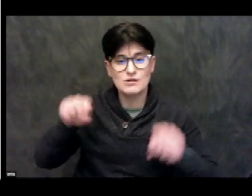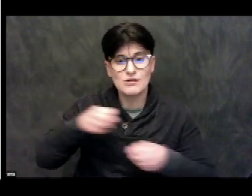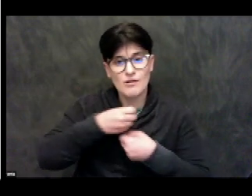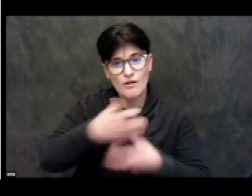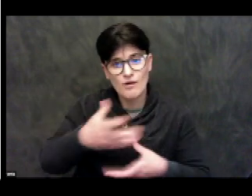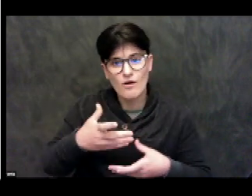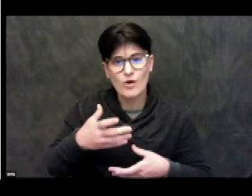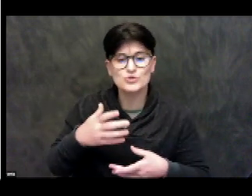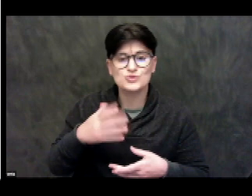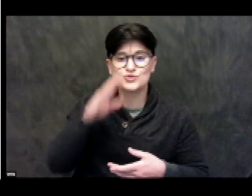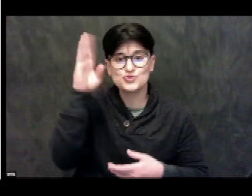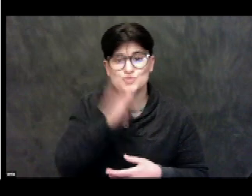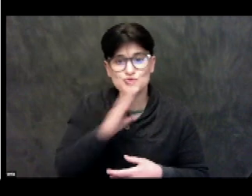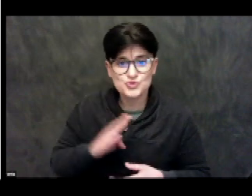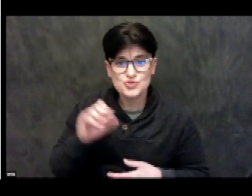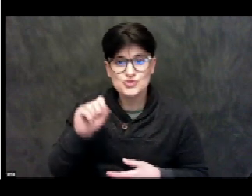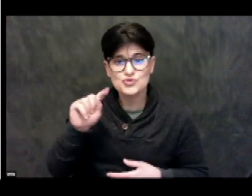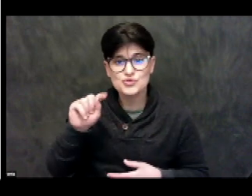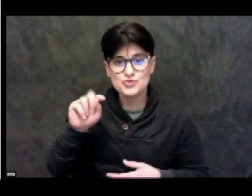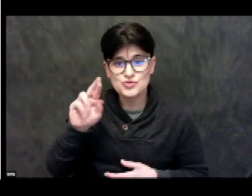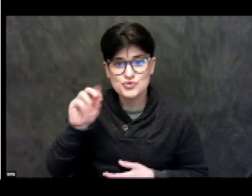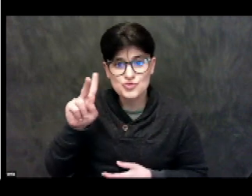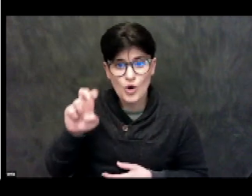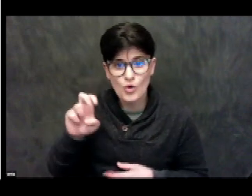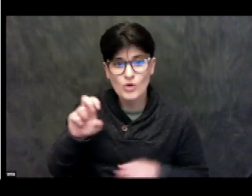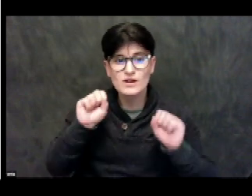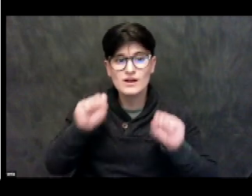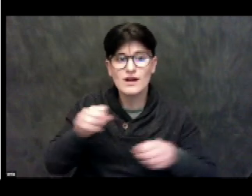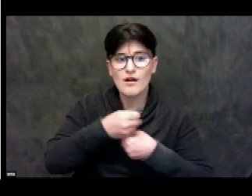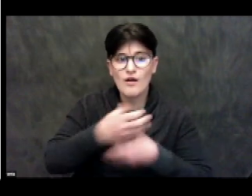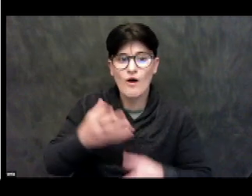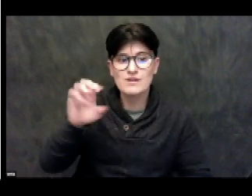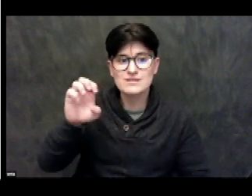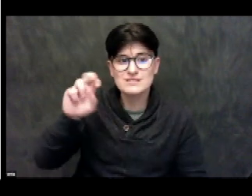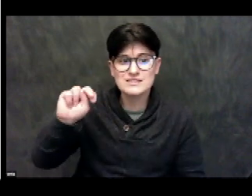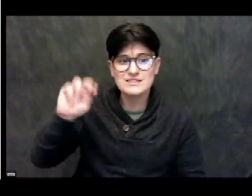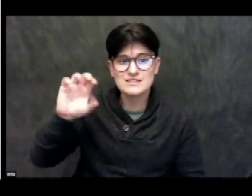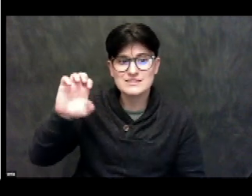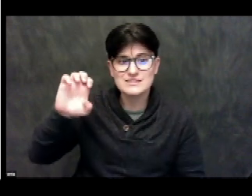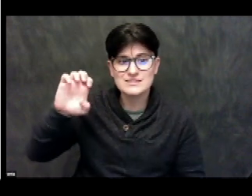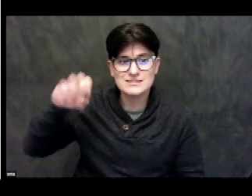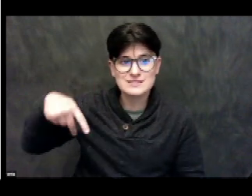can cause an encephalopathy. It has multiple complications of